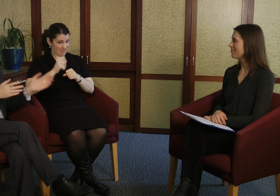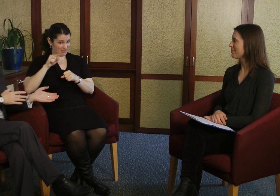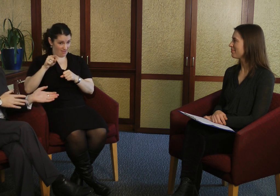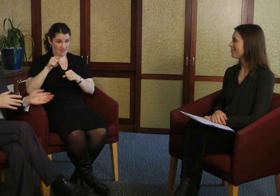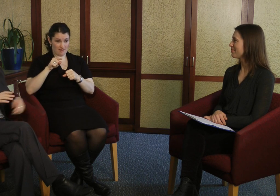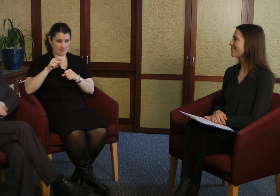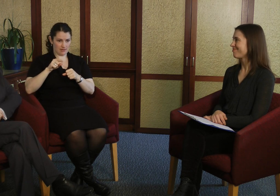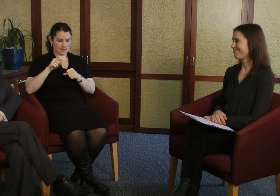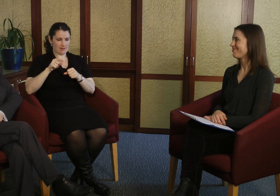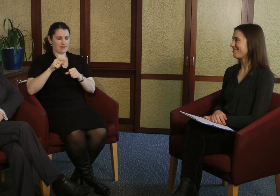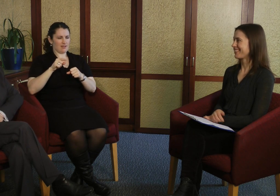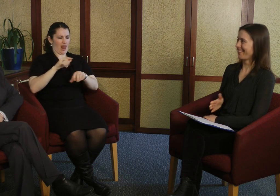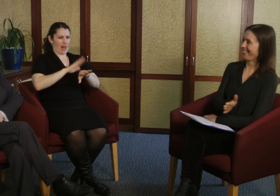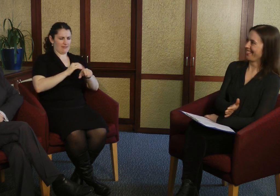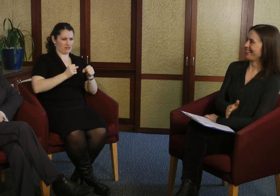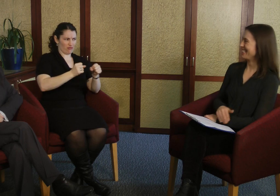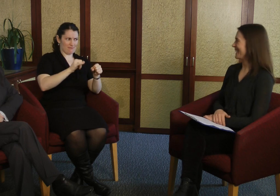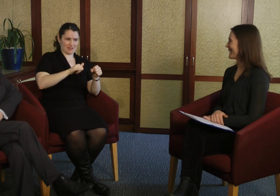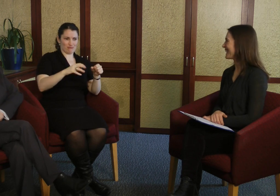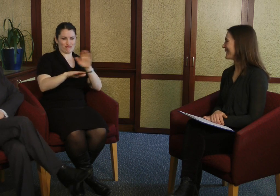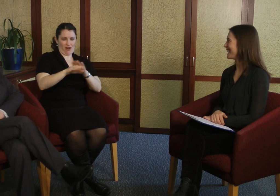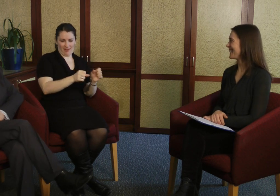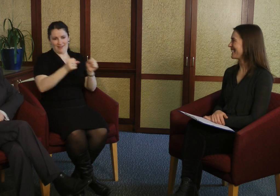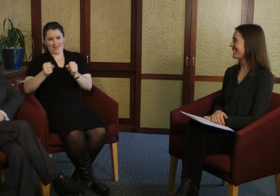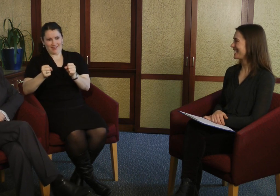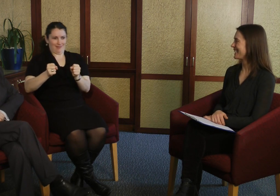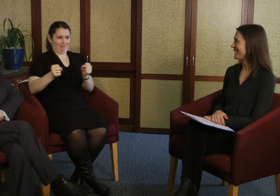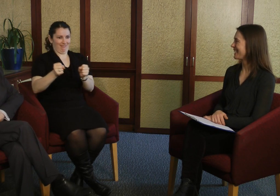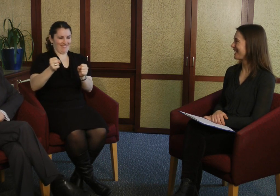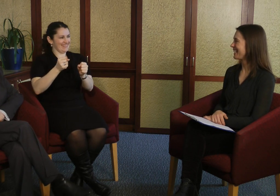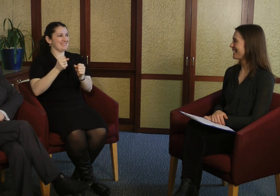to drive on the other side of the road for the first time. So that was really interesting